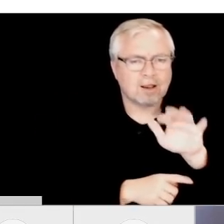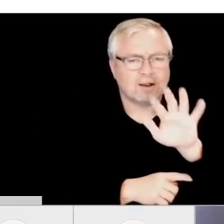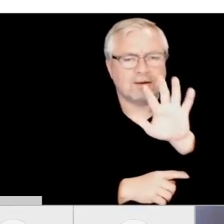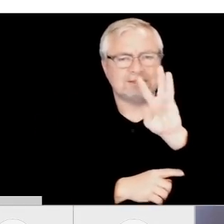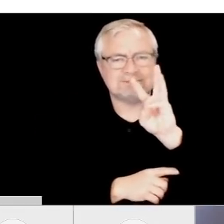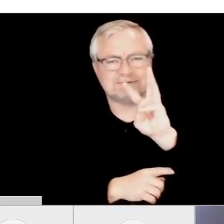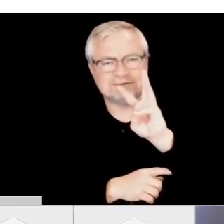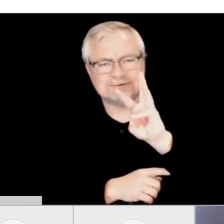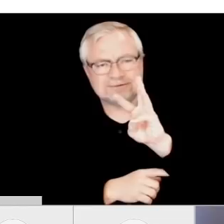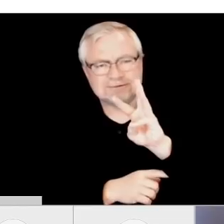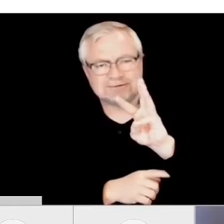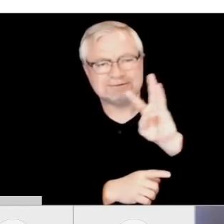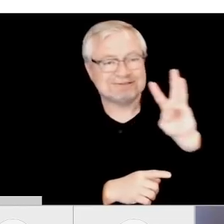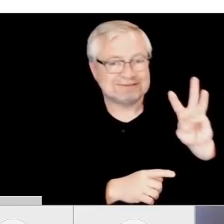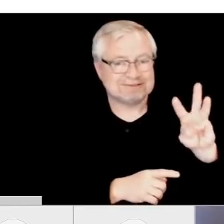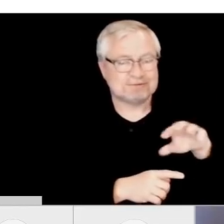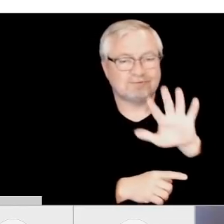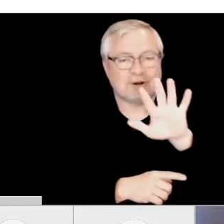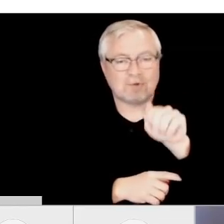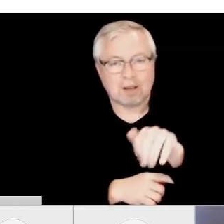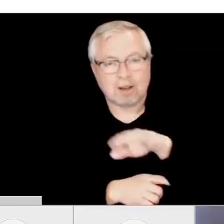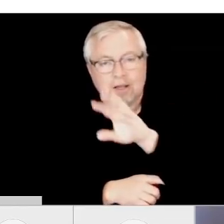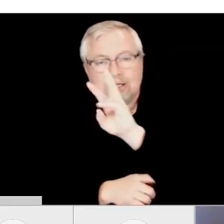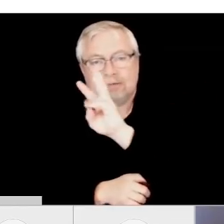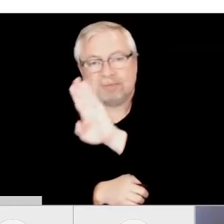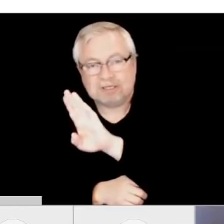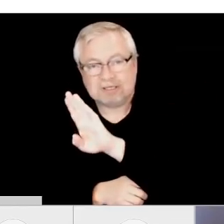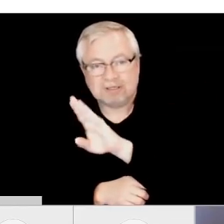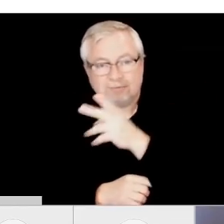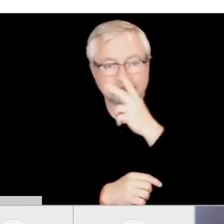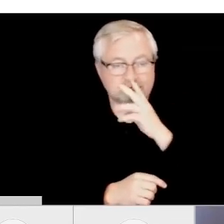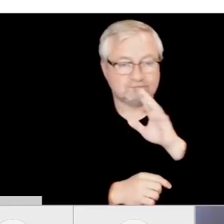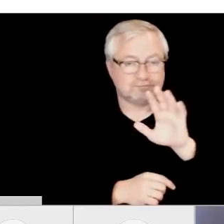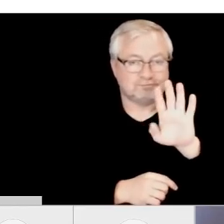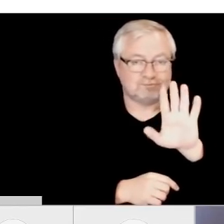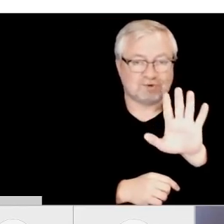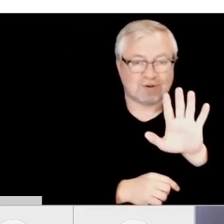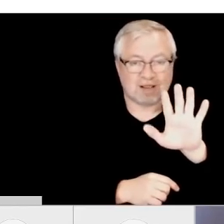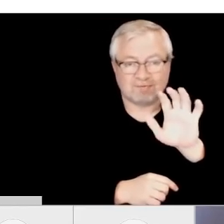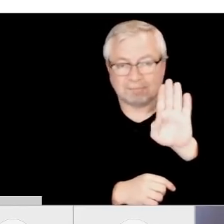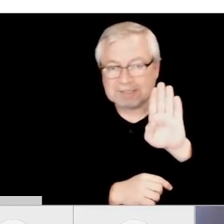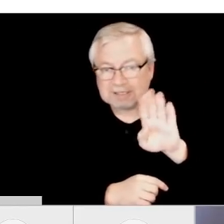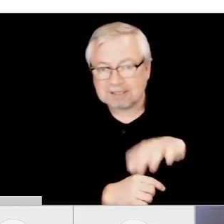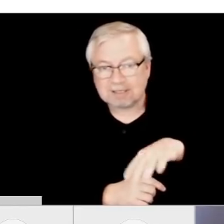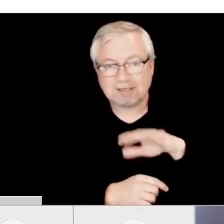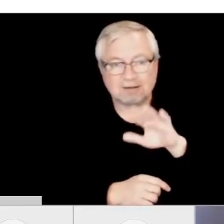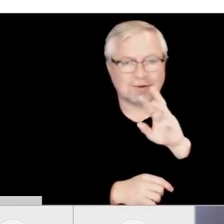There's a 5B, and there's a 6A. We are happy to share those.